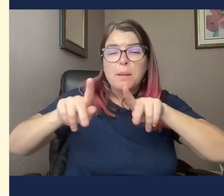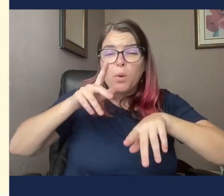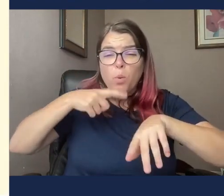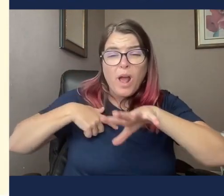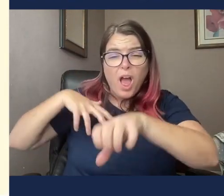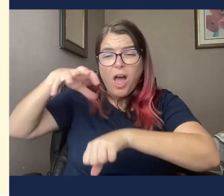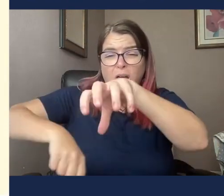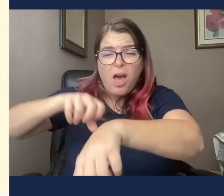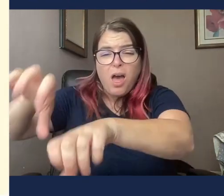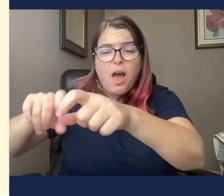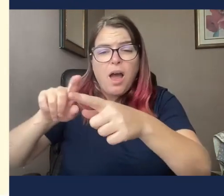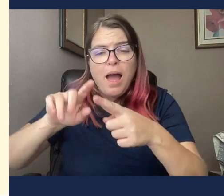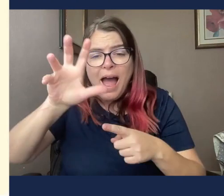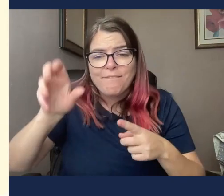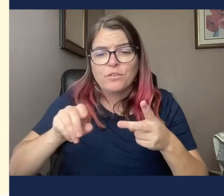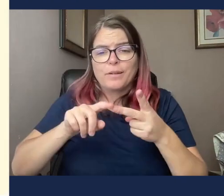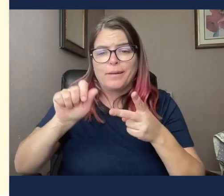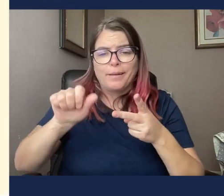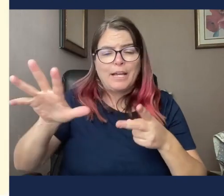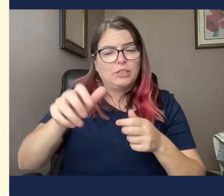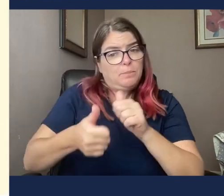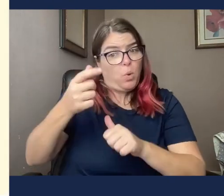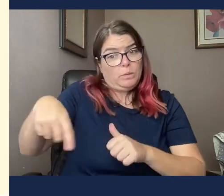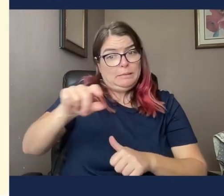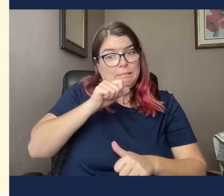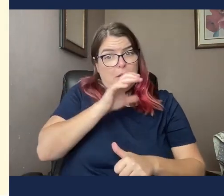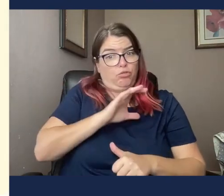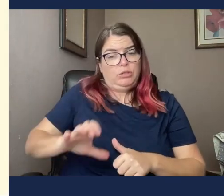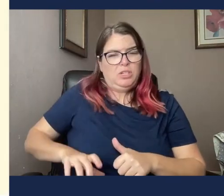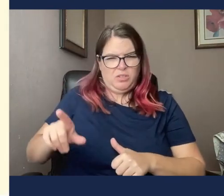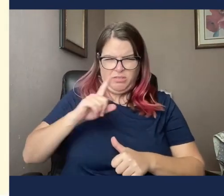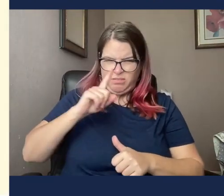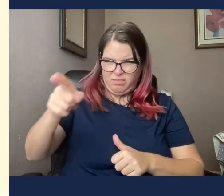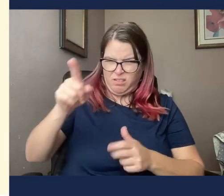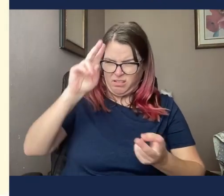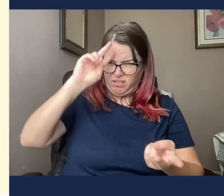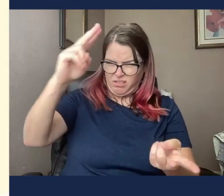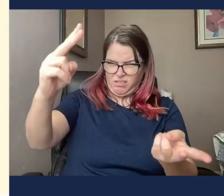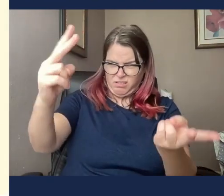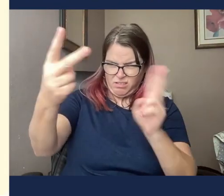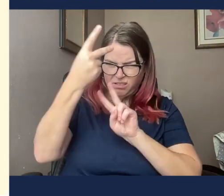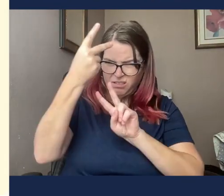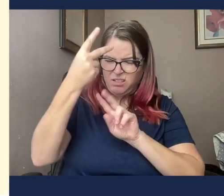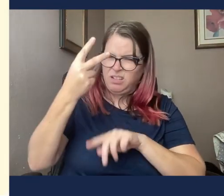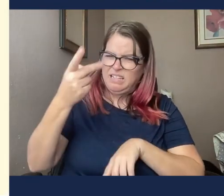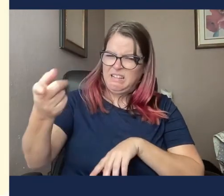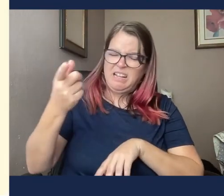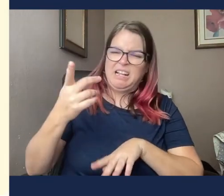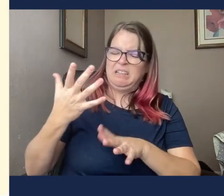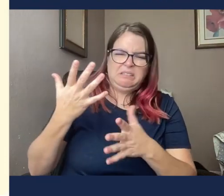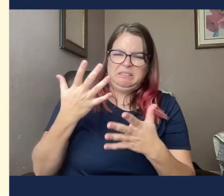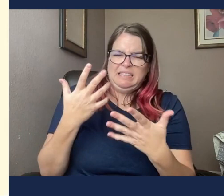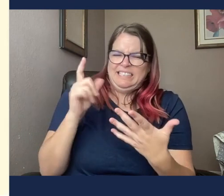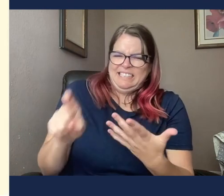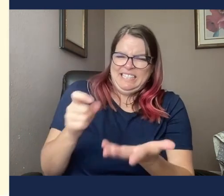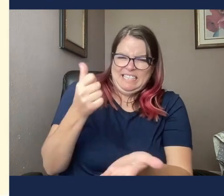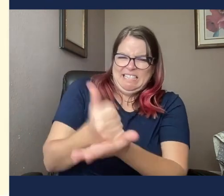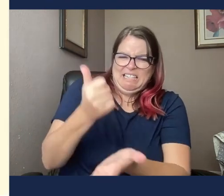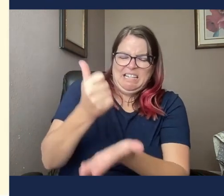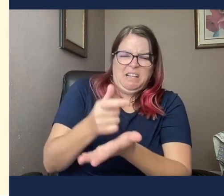illustrates this trope. The sign the man is holding is basically saying that real Muslims are terrorists.